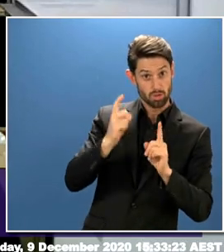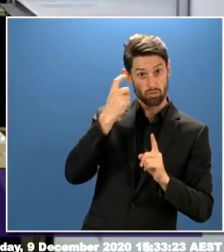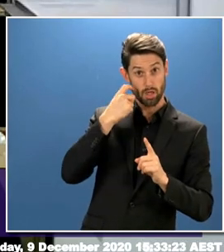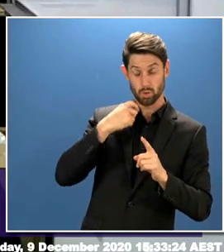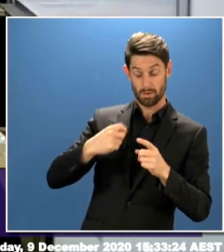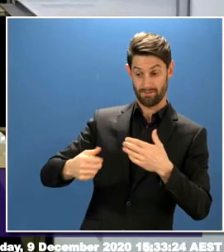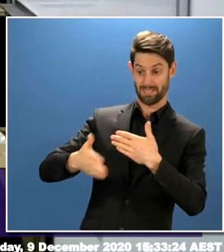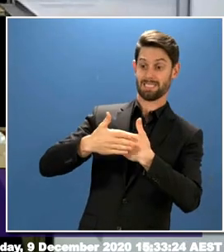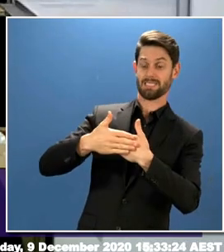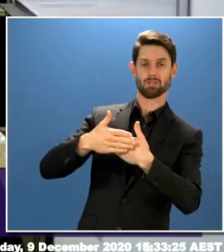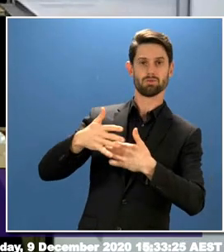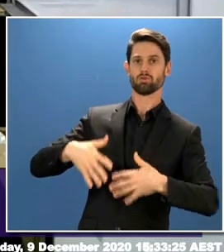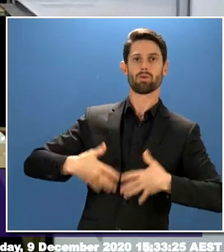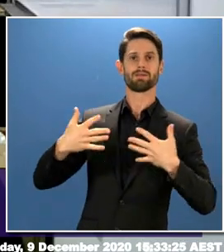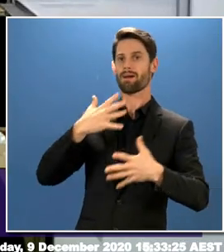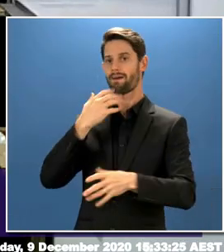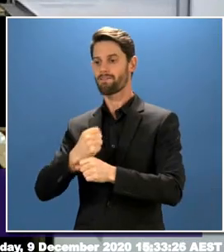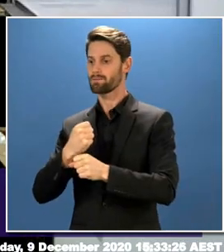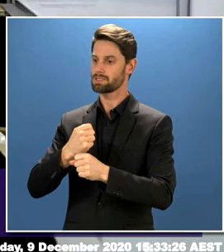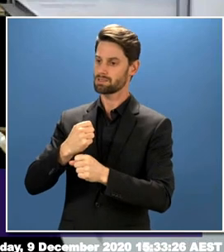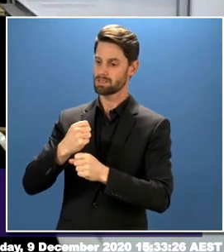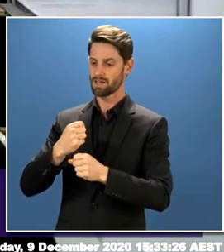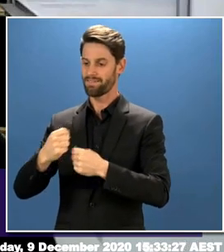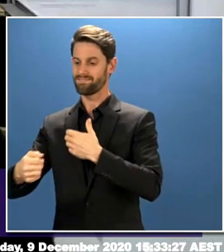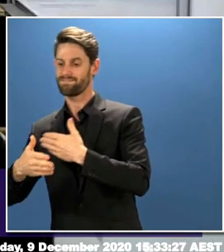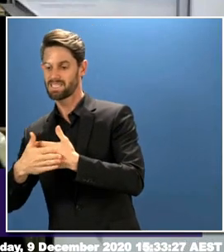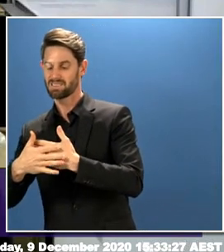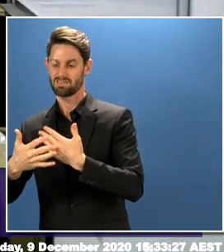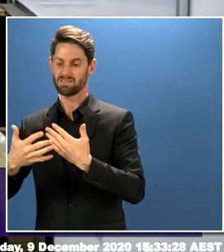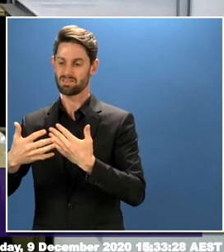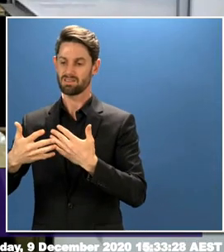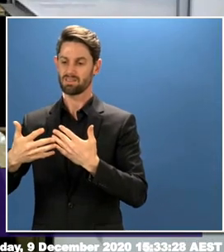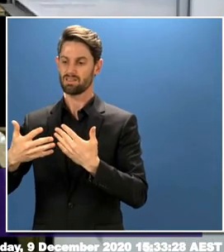to see government just replace one narrow restricted approach with another. No.